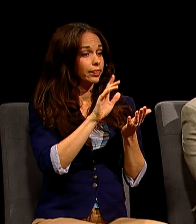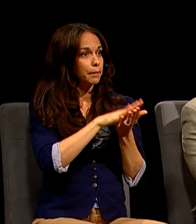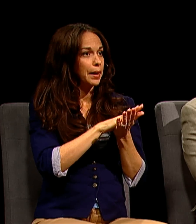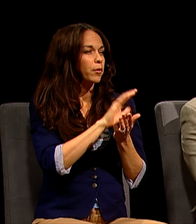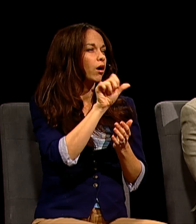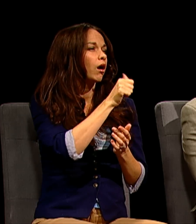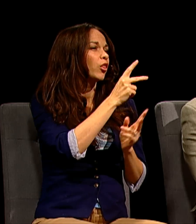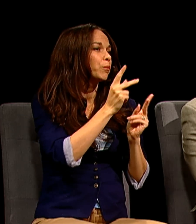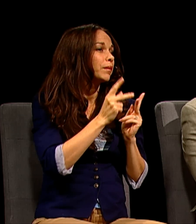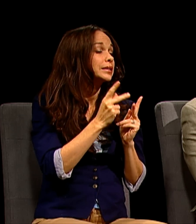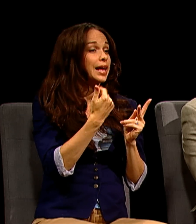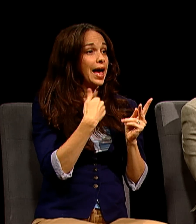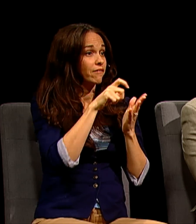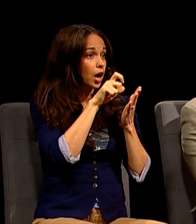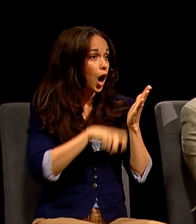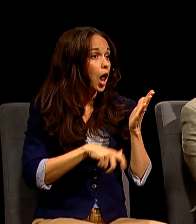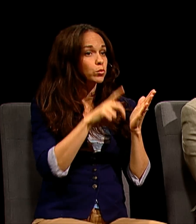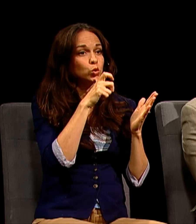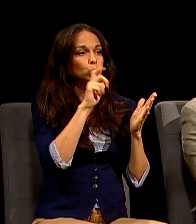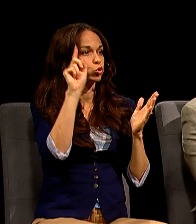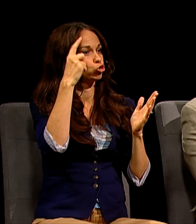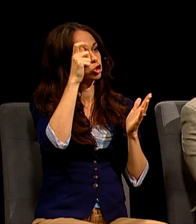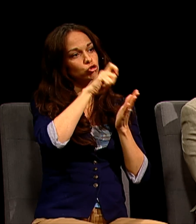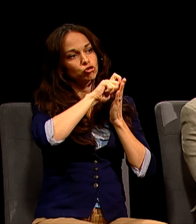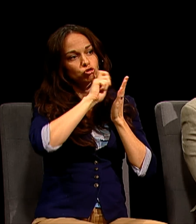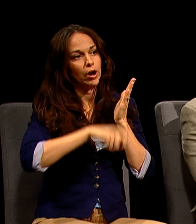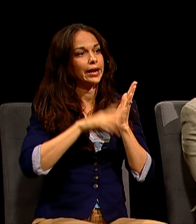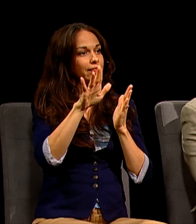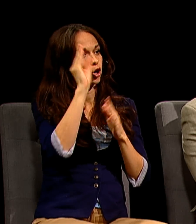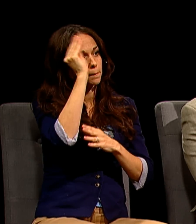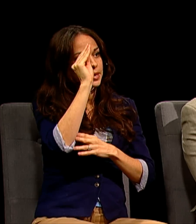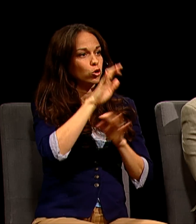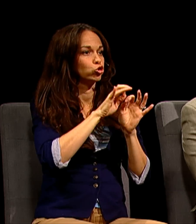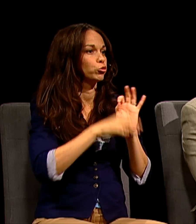by people who are writing their opinion or their interpretation of an event.